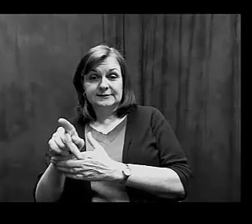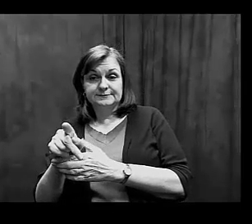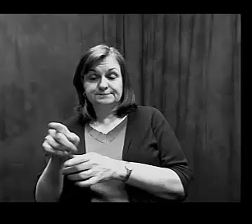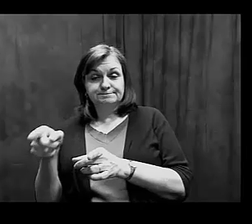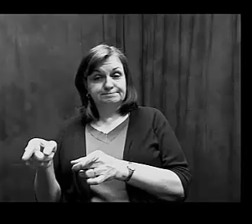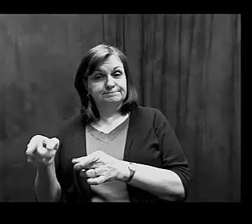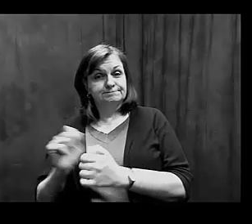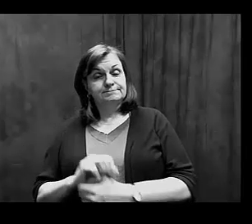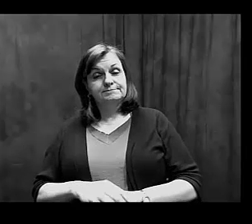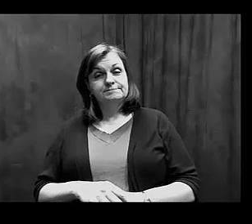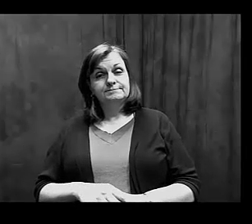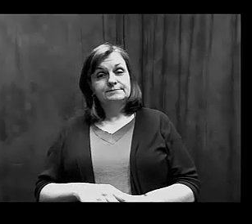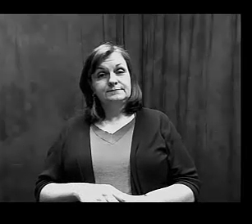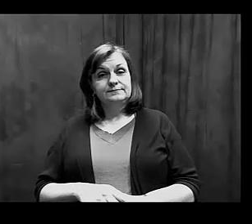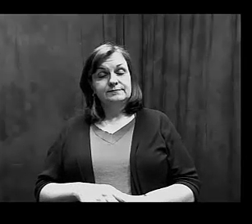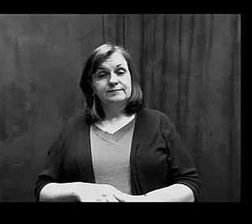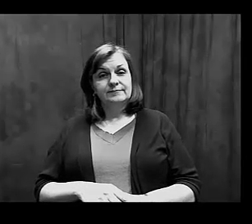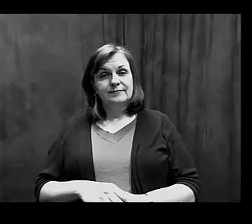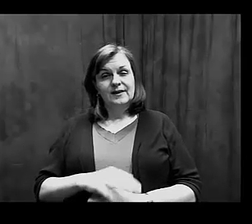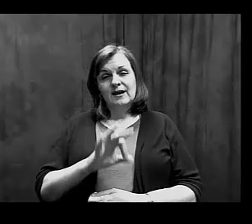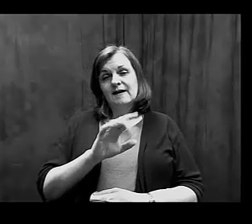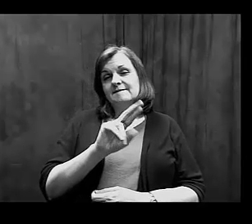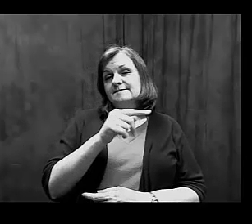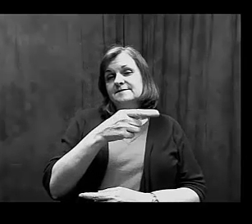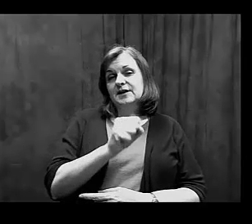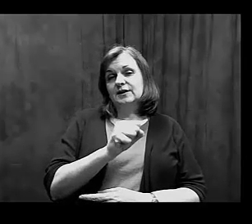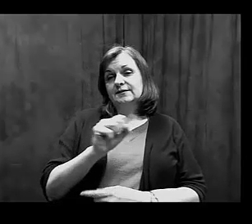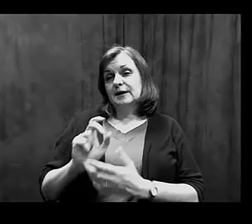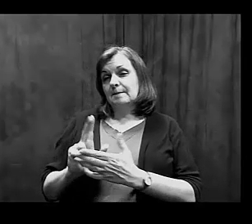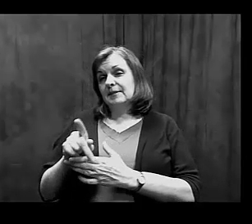fungus and plants split from animals 1.2 billion